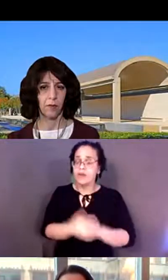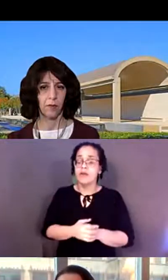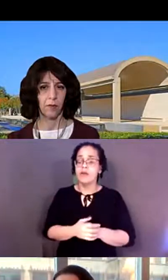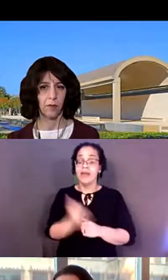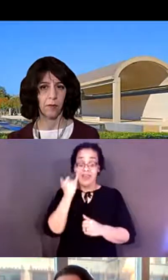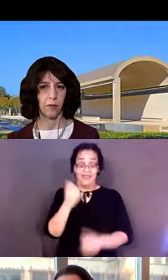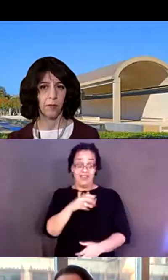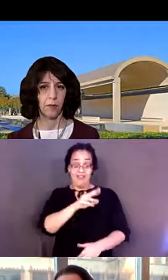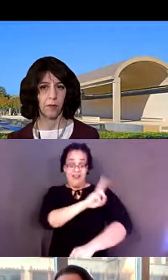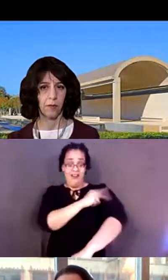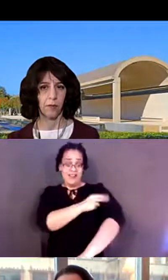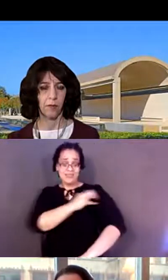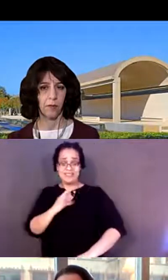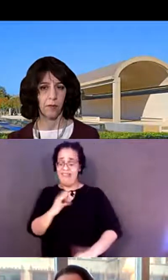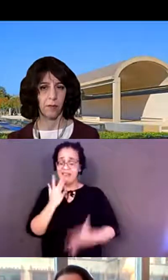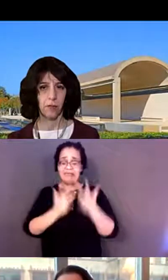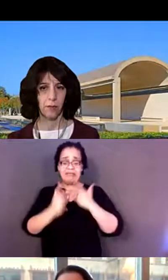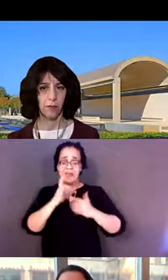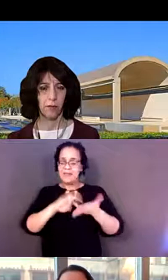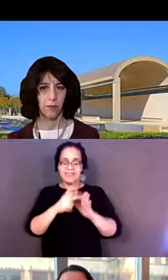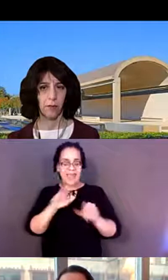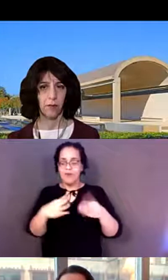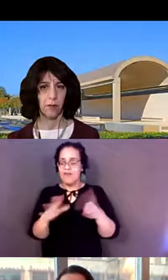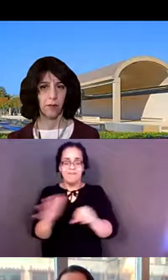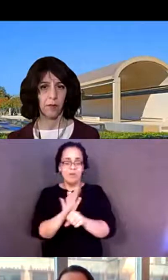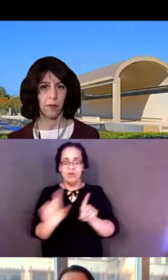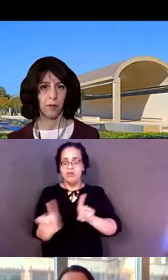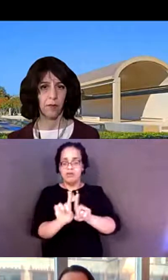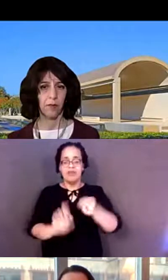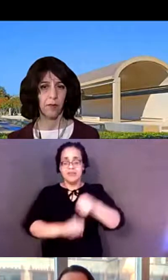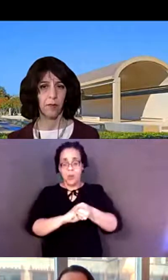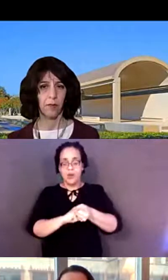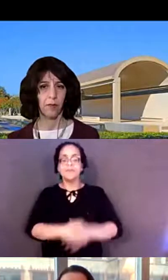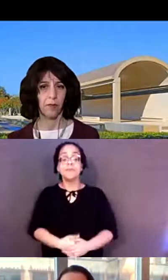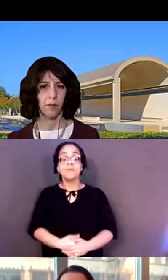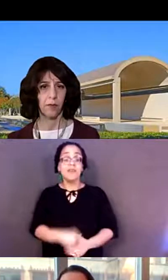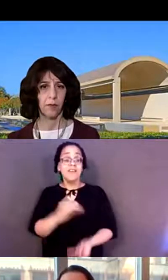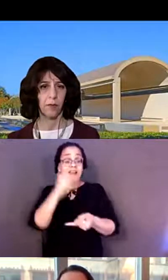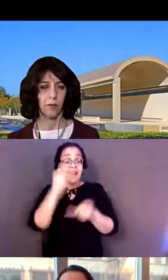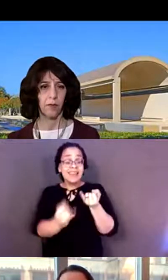isn't sufficient to provide that support. And then finally if someone is deaf or